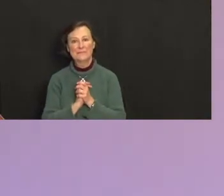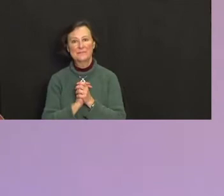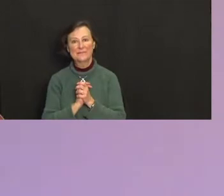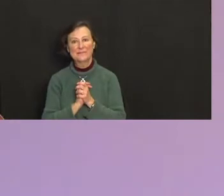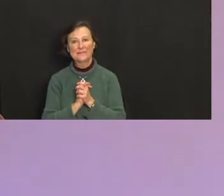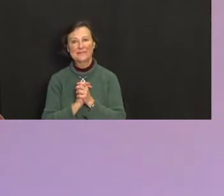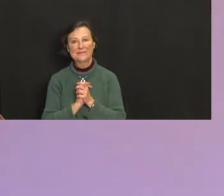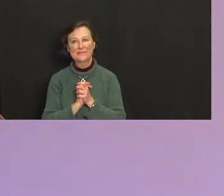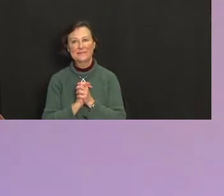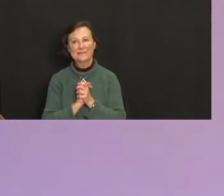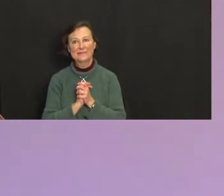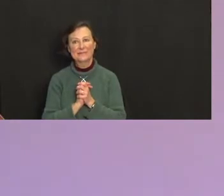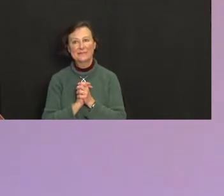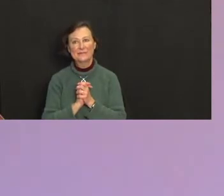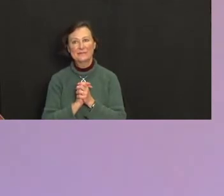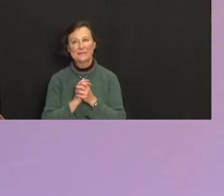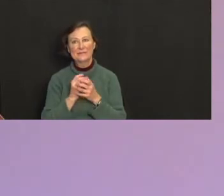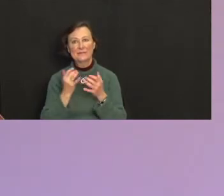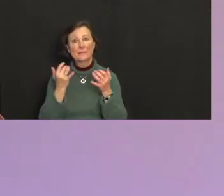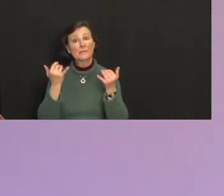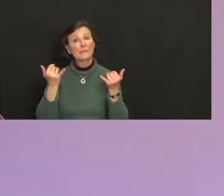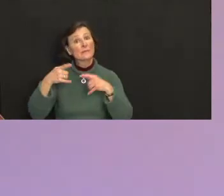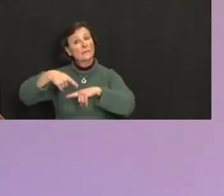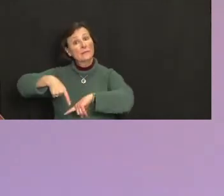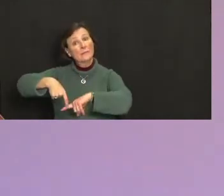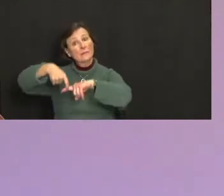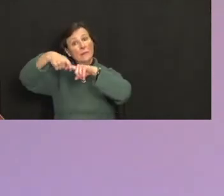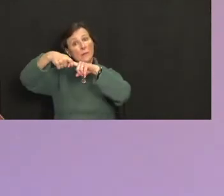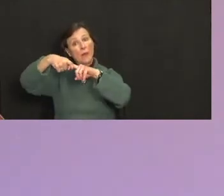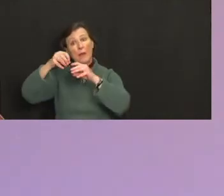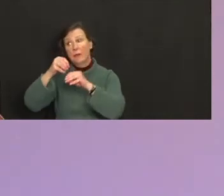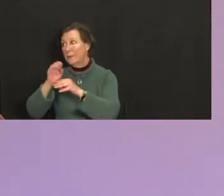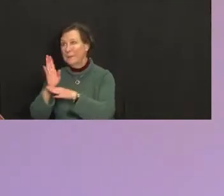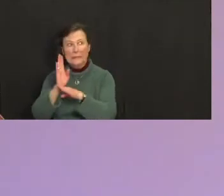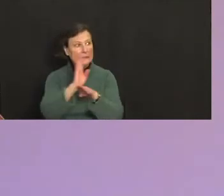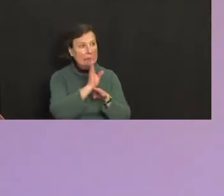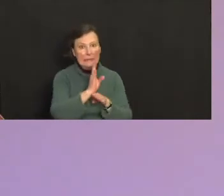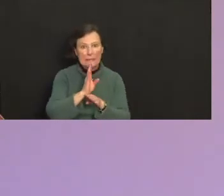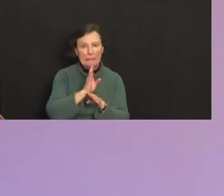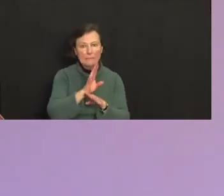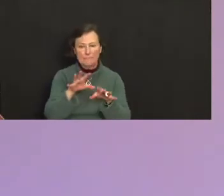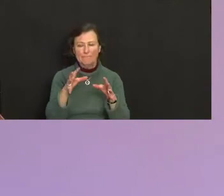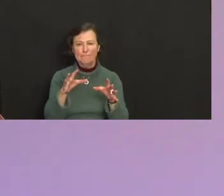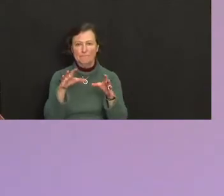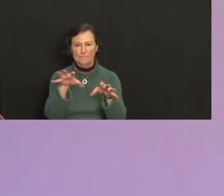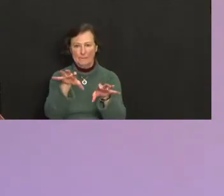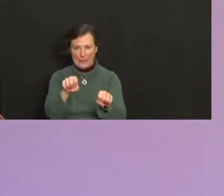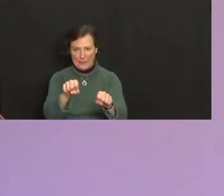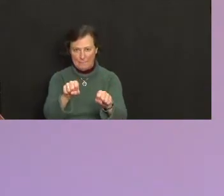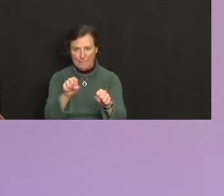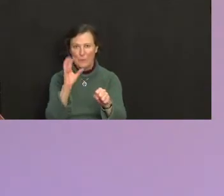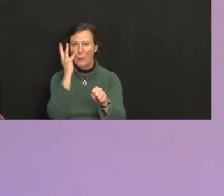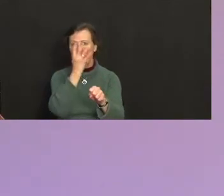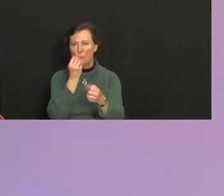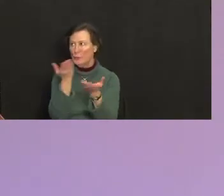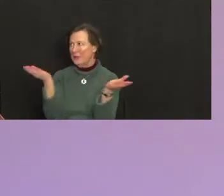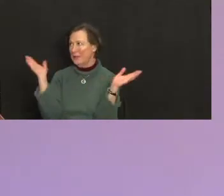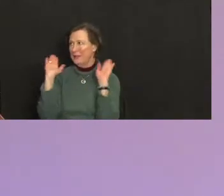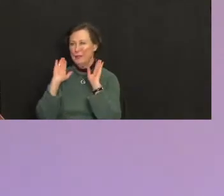Let us pause in our bus-i-ness and reclaim the beauty that is around us as we say our affirmation: